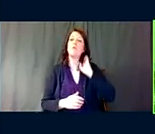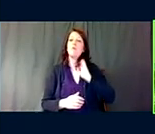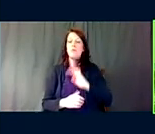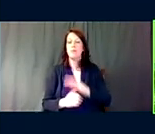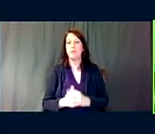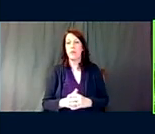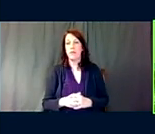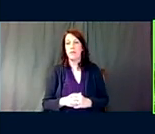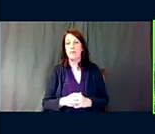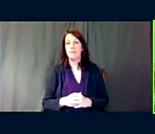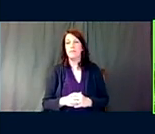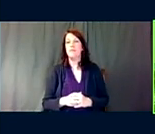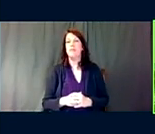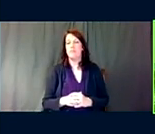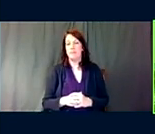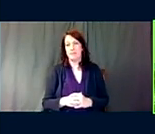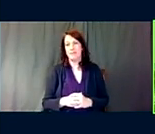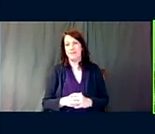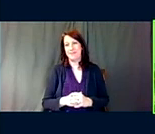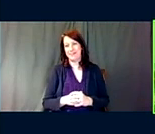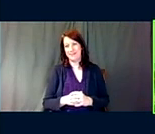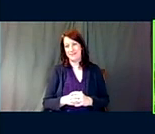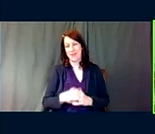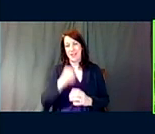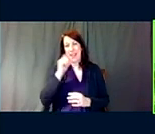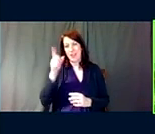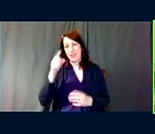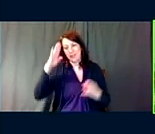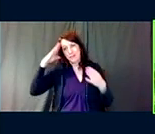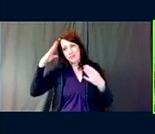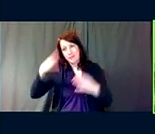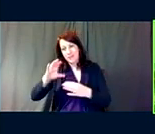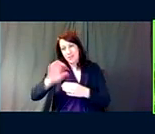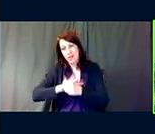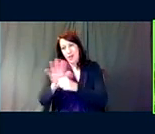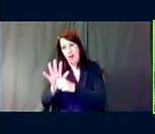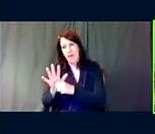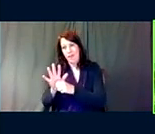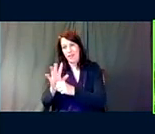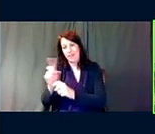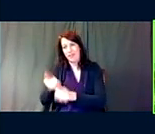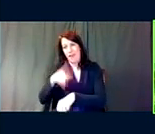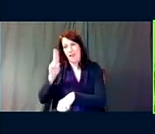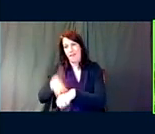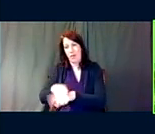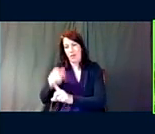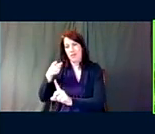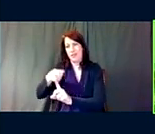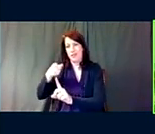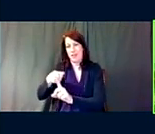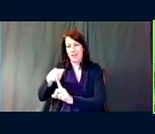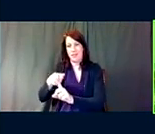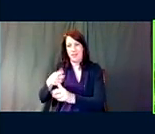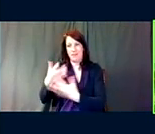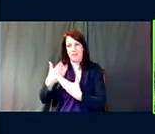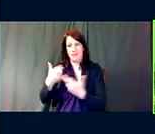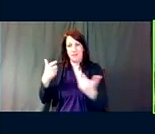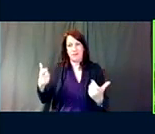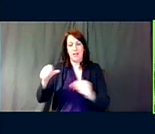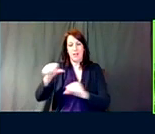MONTHS OR SO. NEXT SLIDE. BUT WE HAVEN'T JUST BEEN DEALING WITH COVID. COVID HAS BEEN ONE OF THE